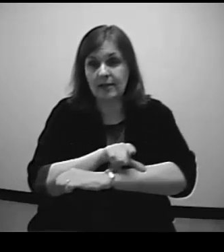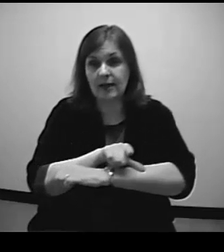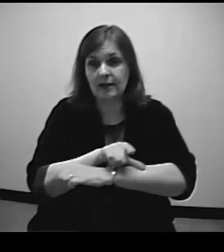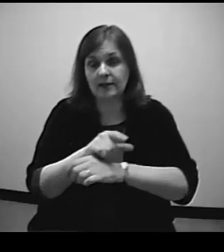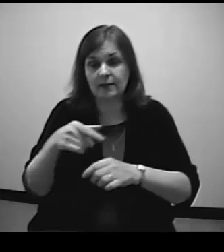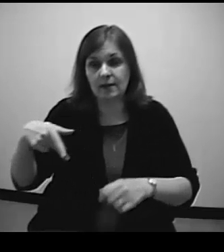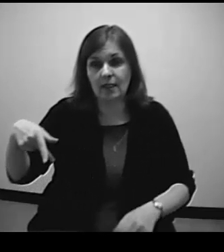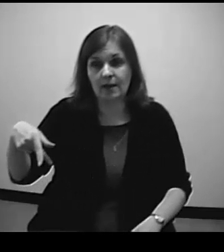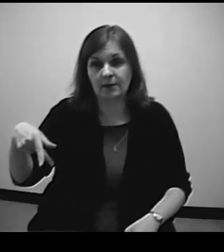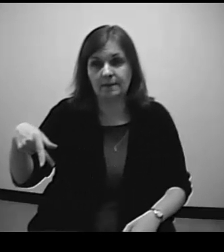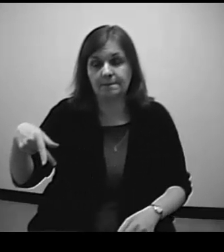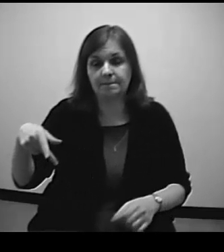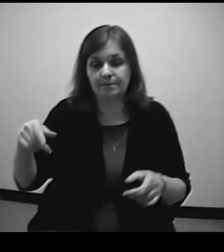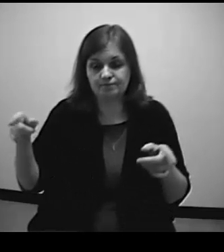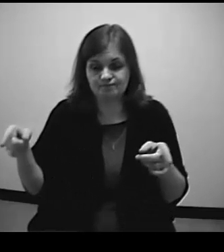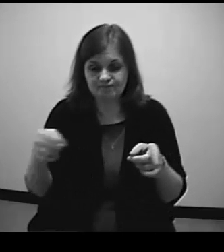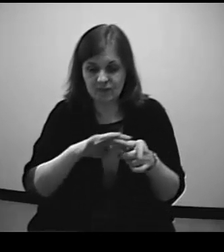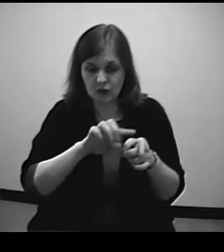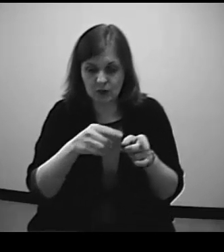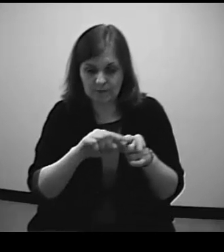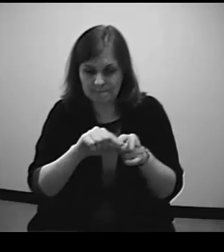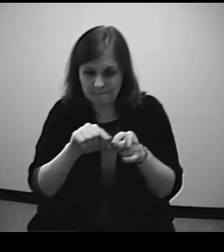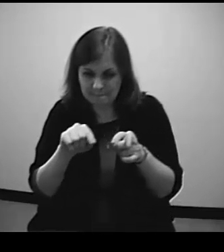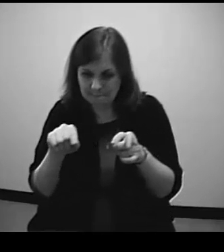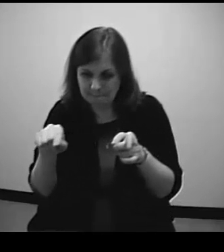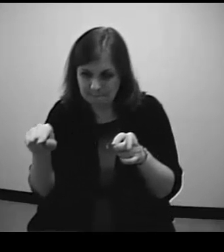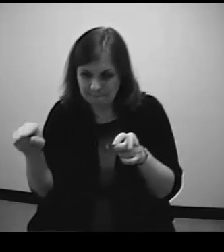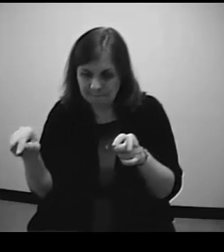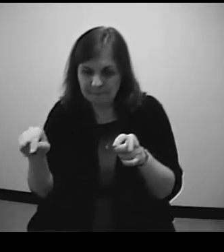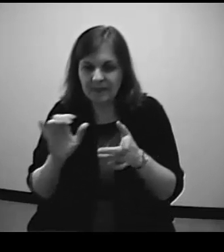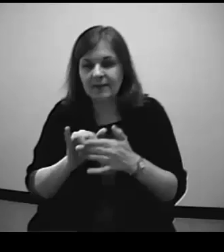we say that that energy